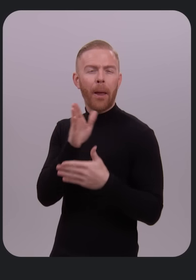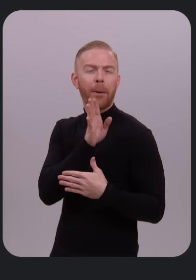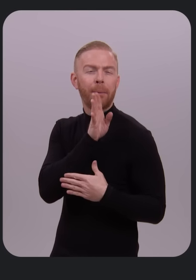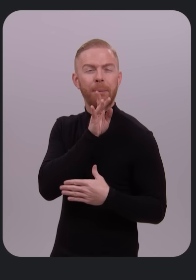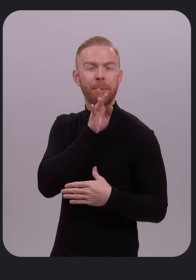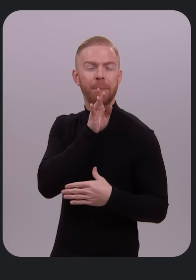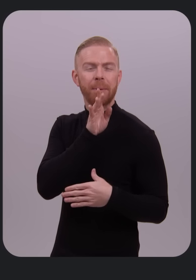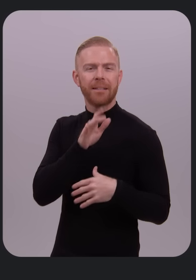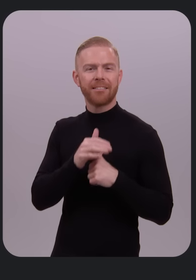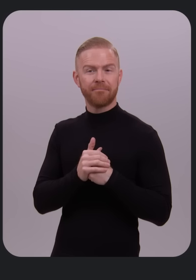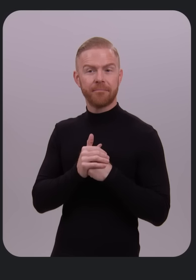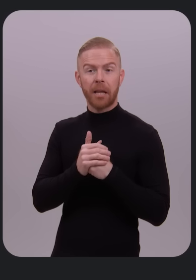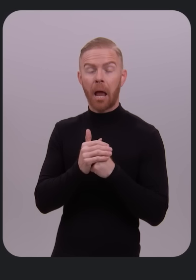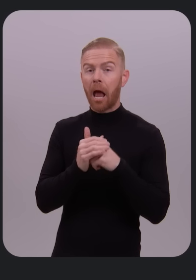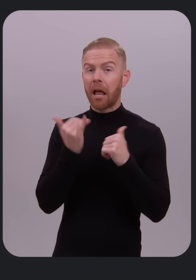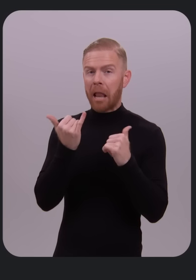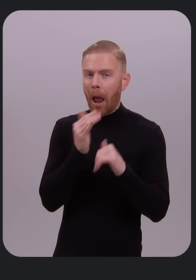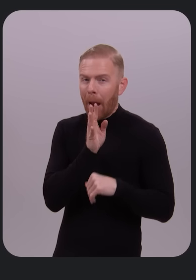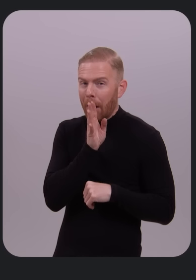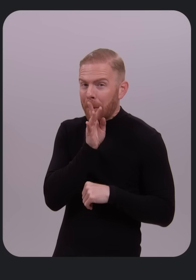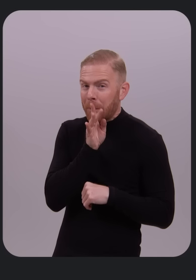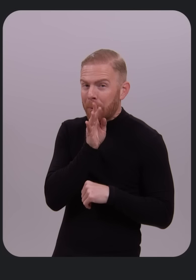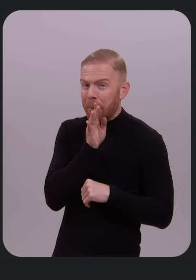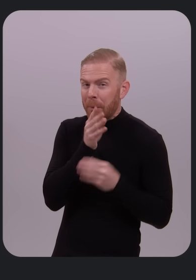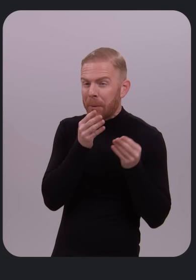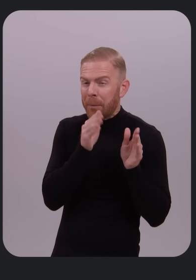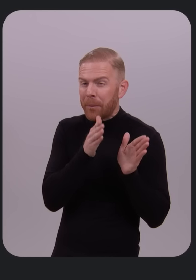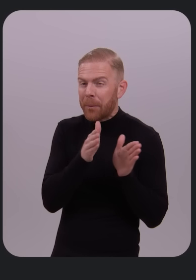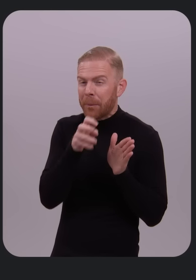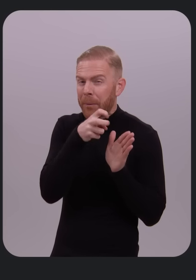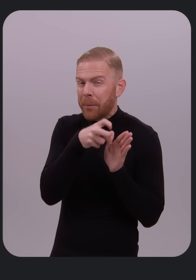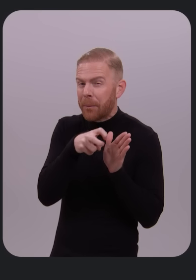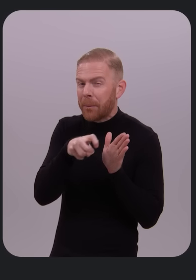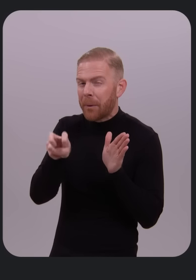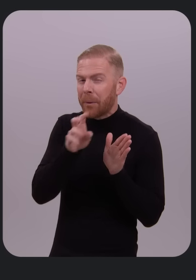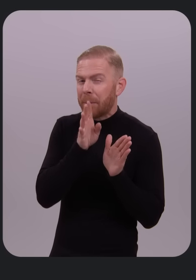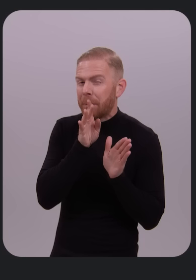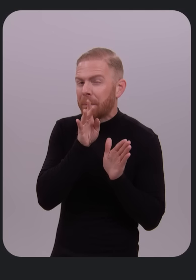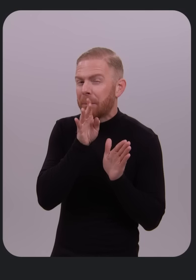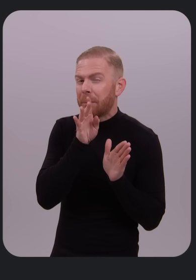It can even seamlessly switch to a whisper, like this. [END PLAYBACK]